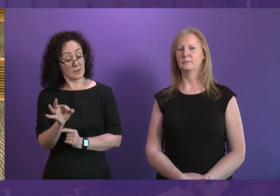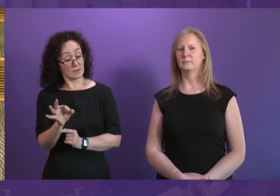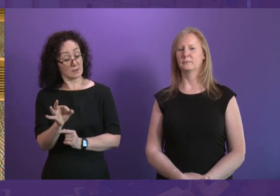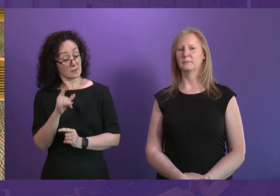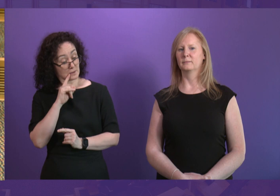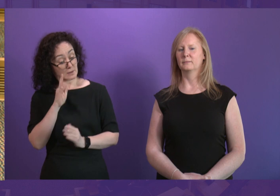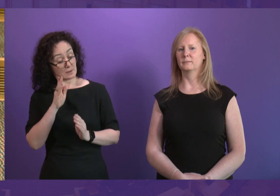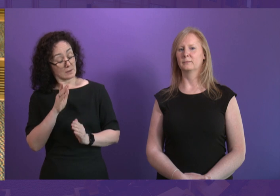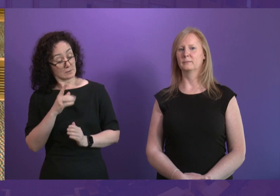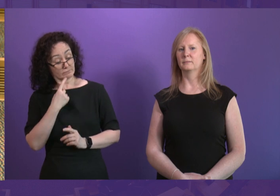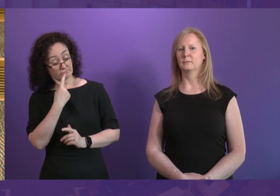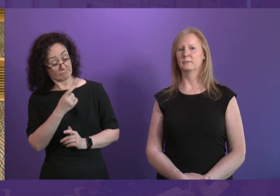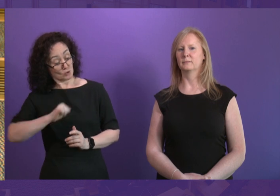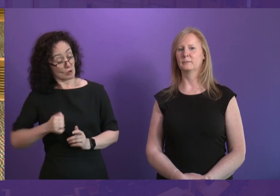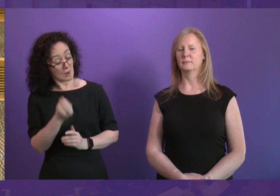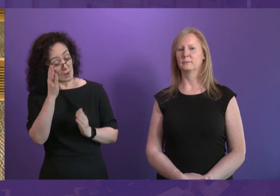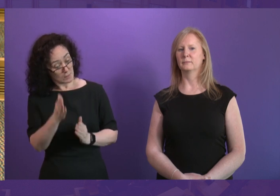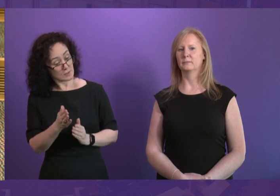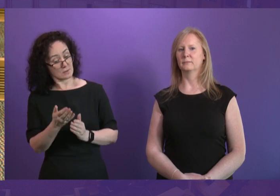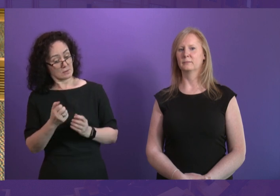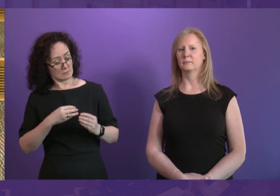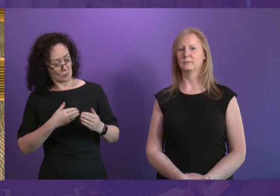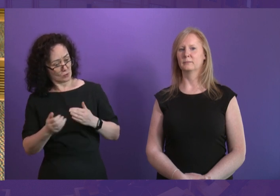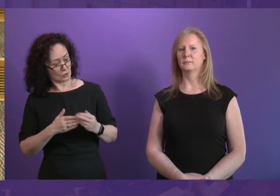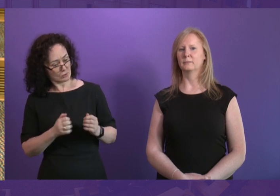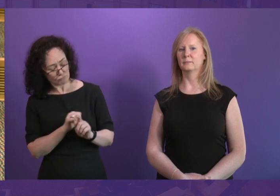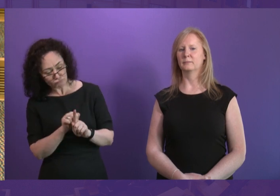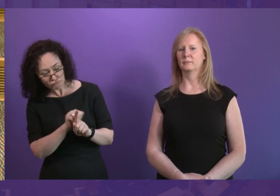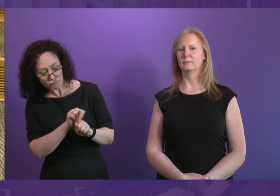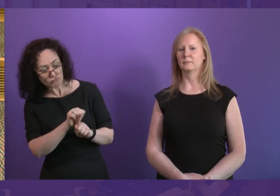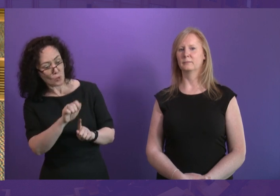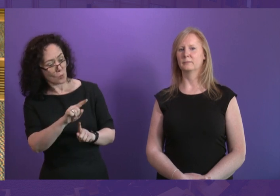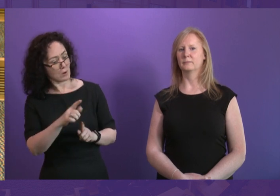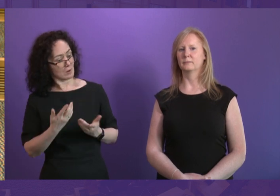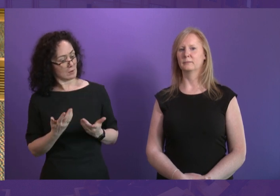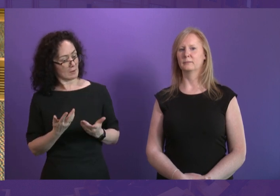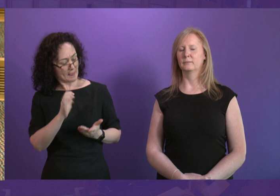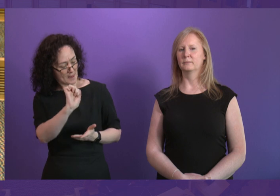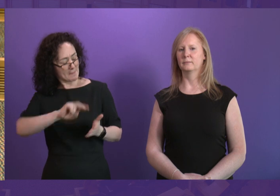on 8 February, which required ScotRail to submit a remedial plan. We have robust arrangements